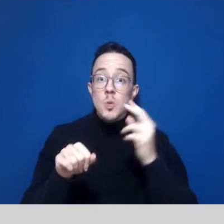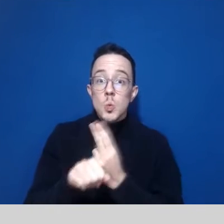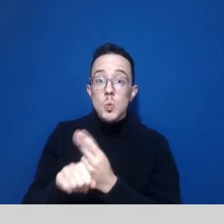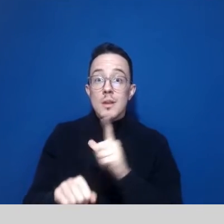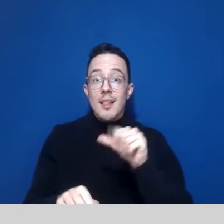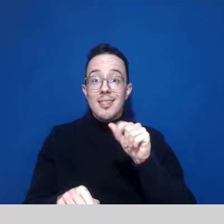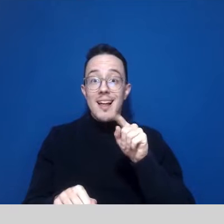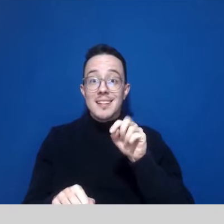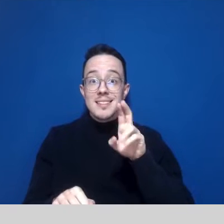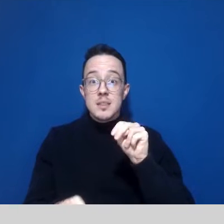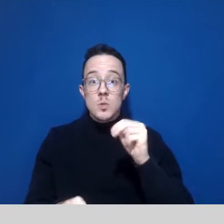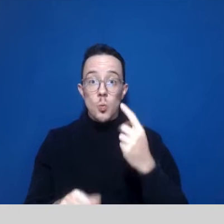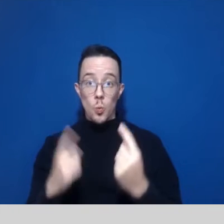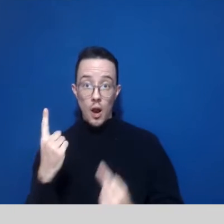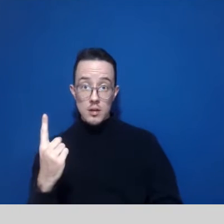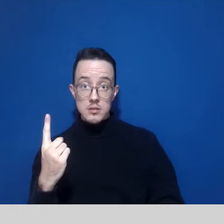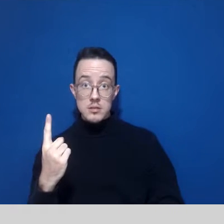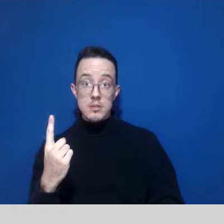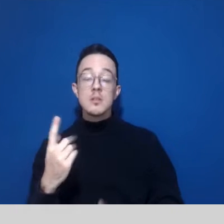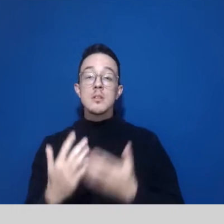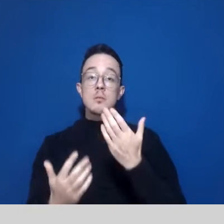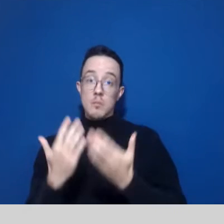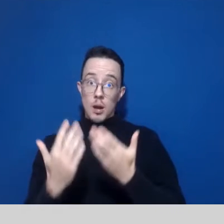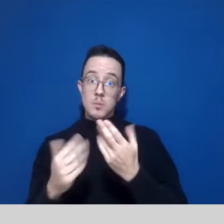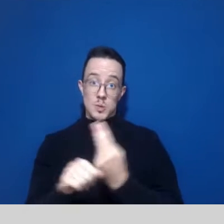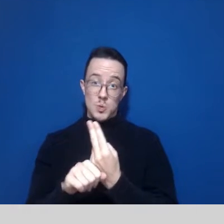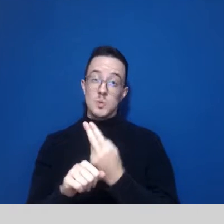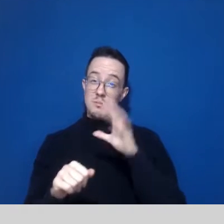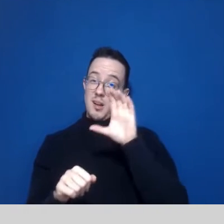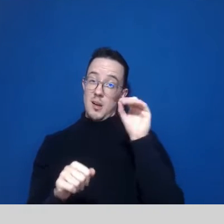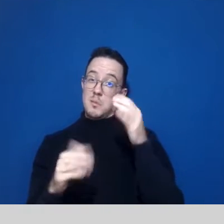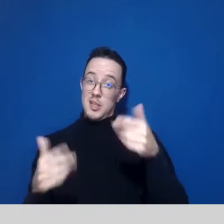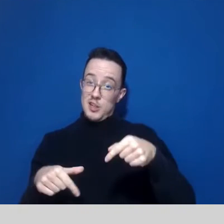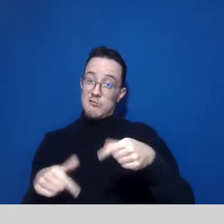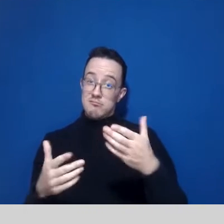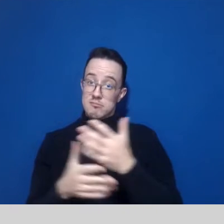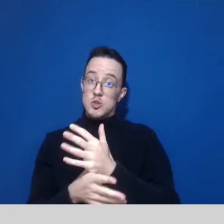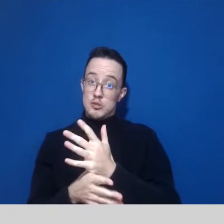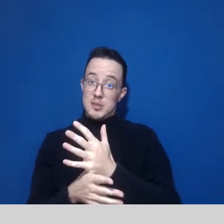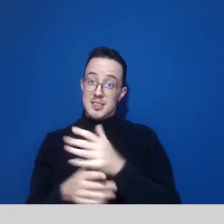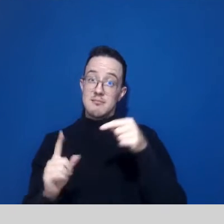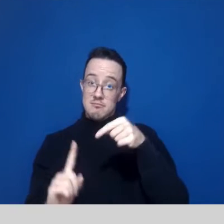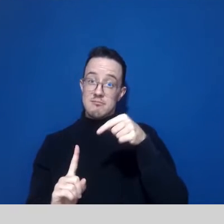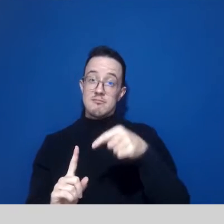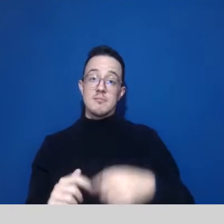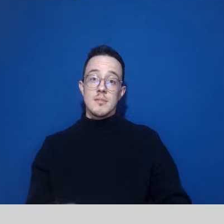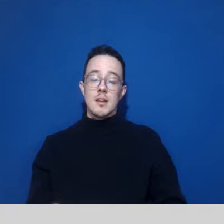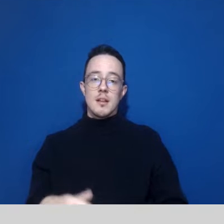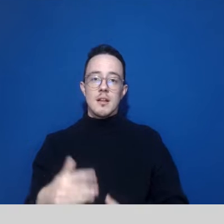If you include it using Latin-1, which is probably very commonly used by this company here in Germany,